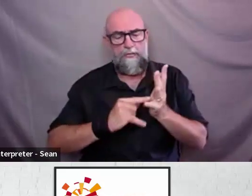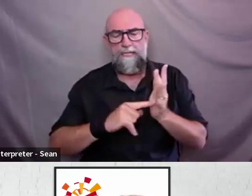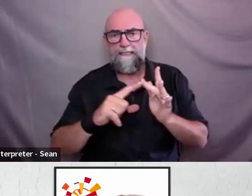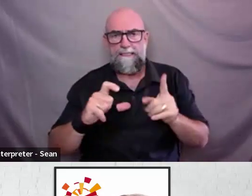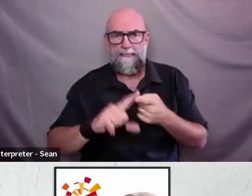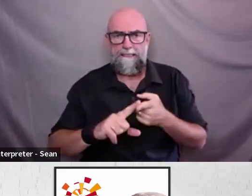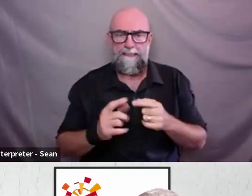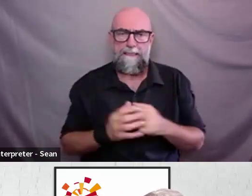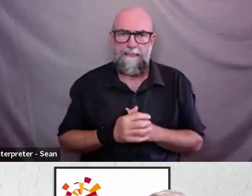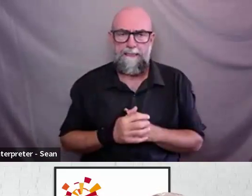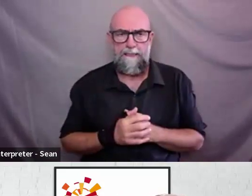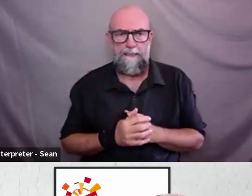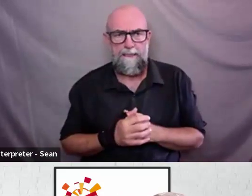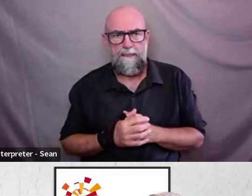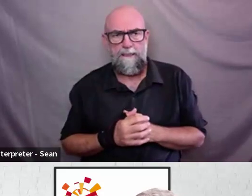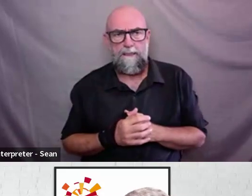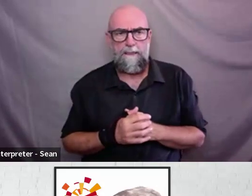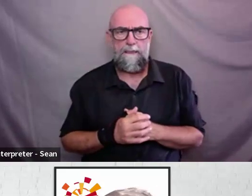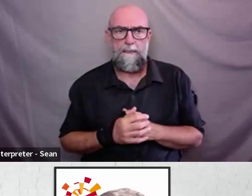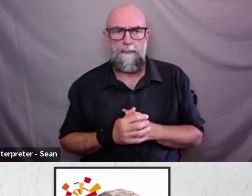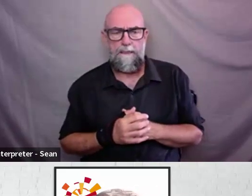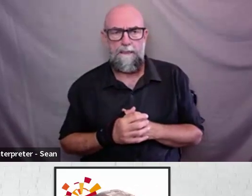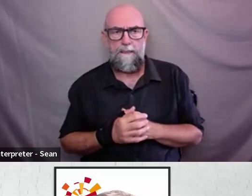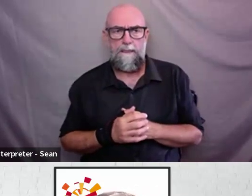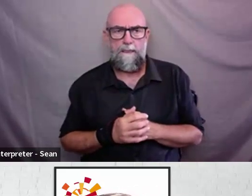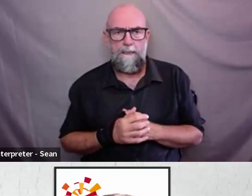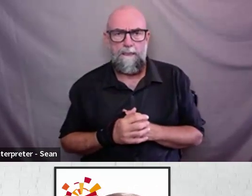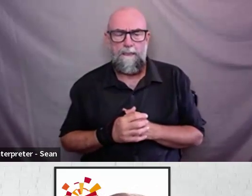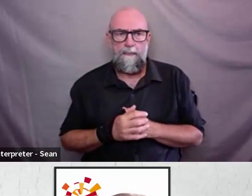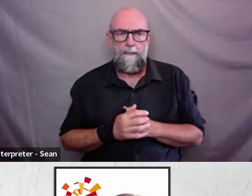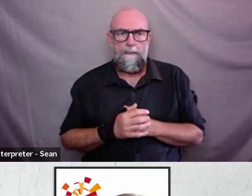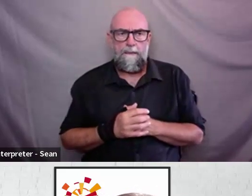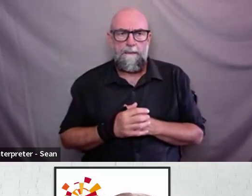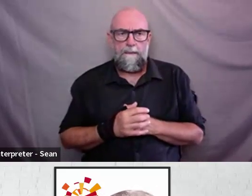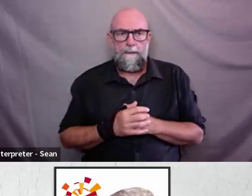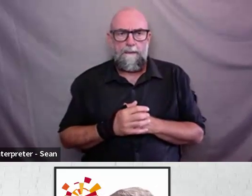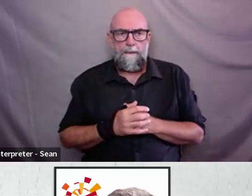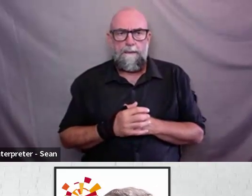I think we need more artists on boards. I think it is important we have created people in